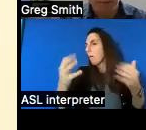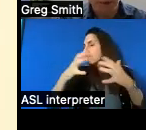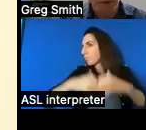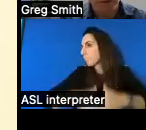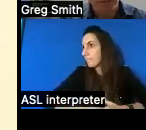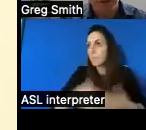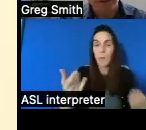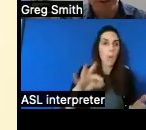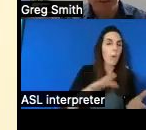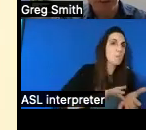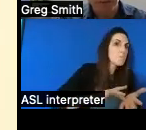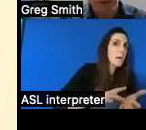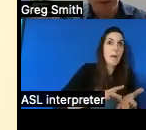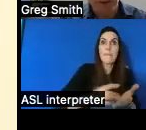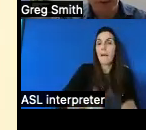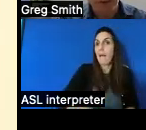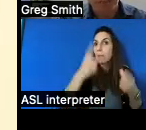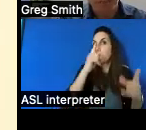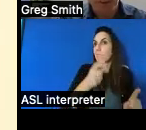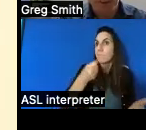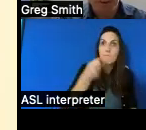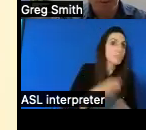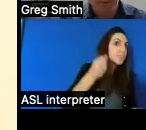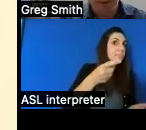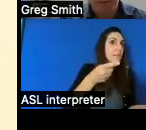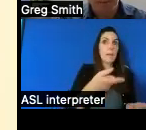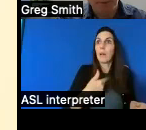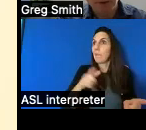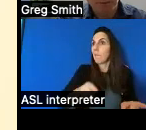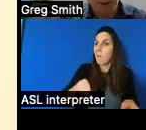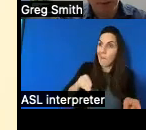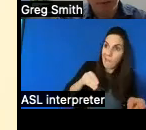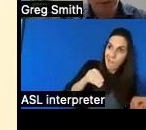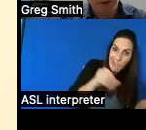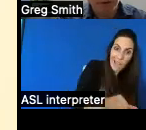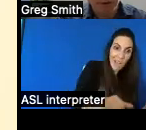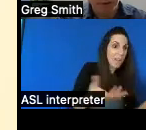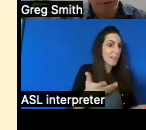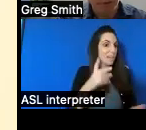medical expense or or something that um would be amount to about $1,000 dollar would really put